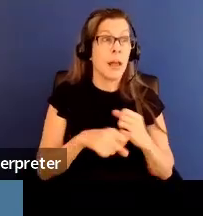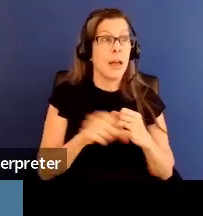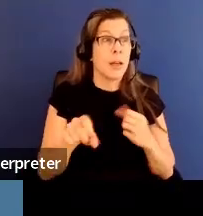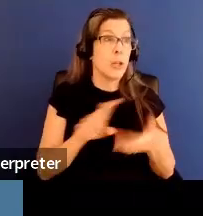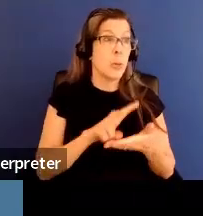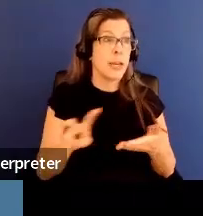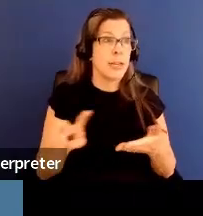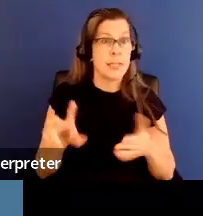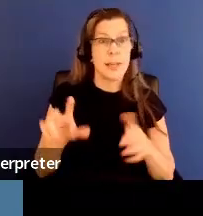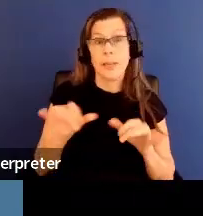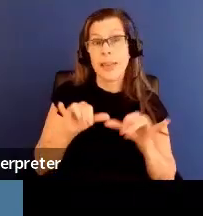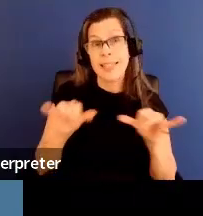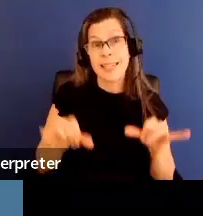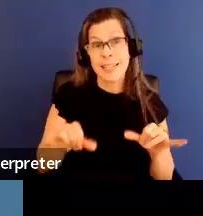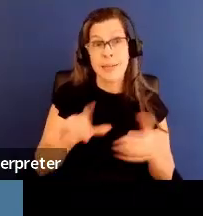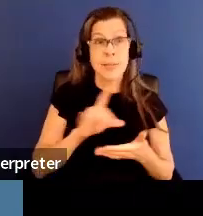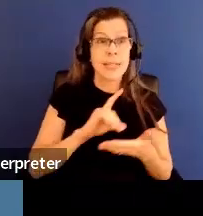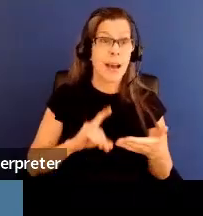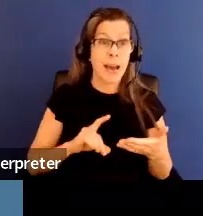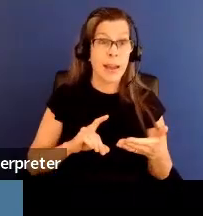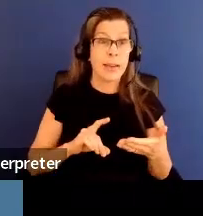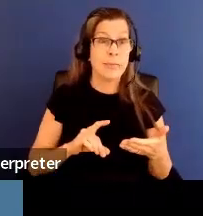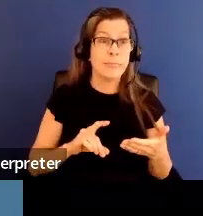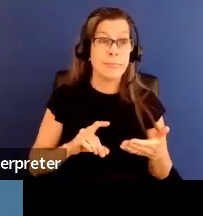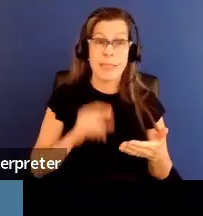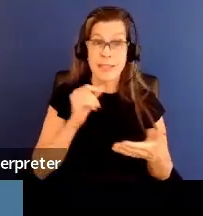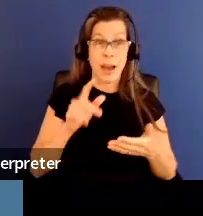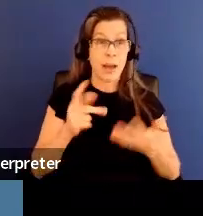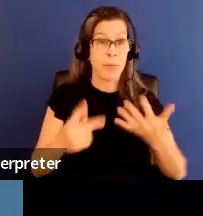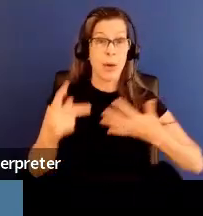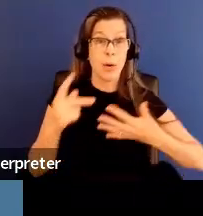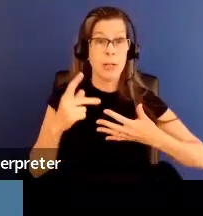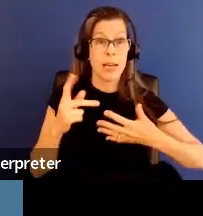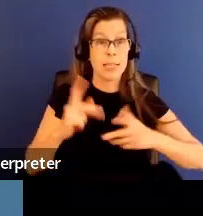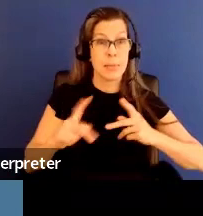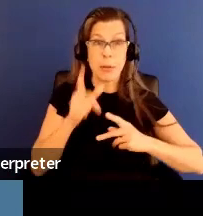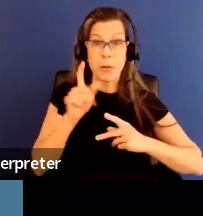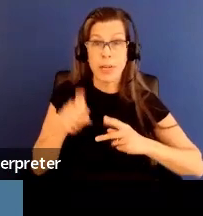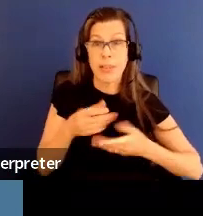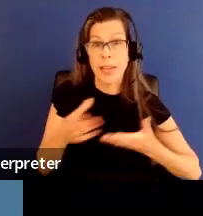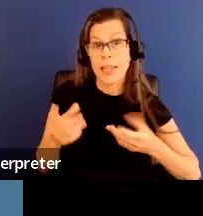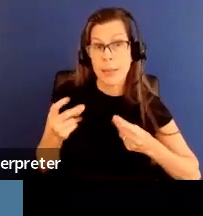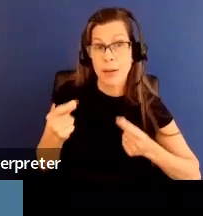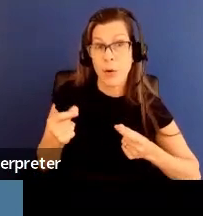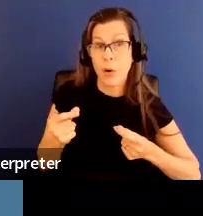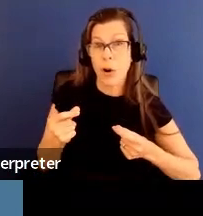it's a disproportionate and directed attack on disabled individuals. And it doesn't need to be